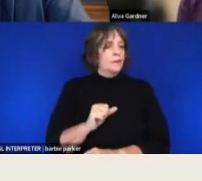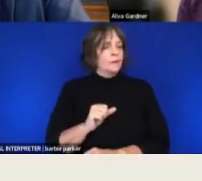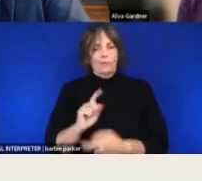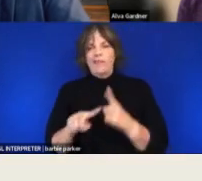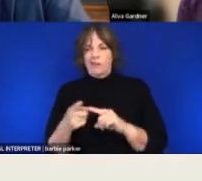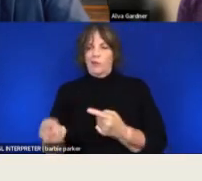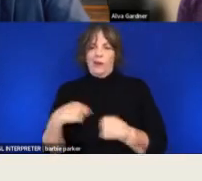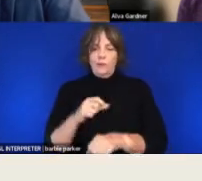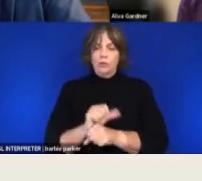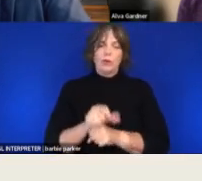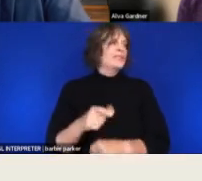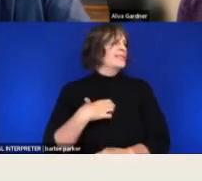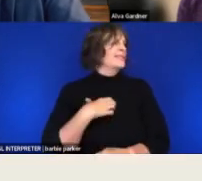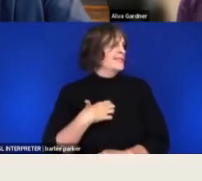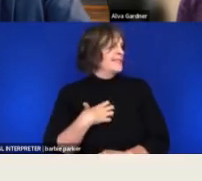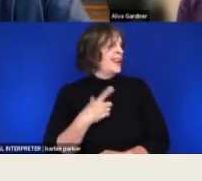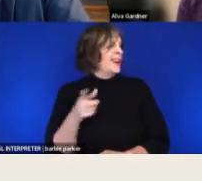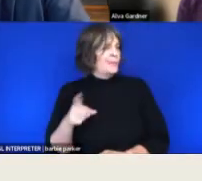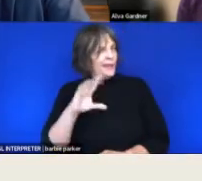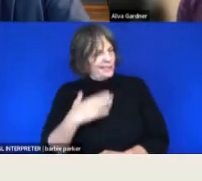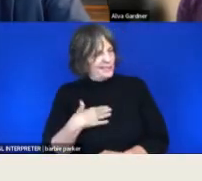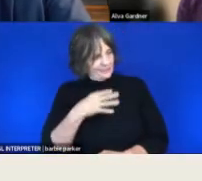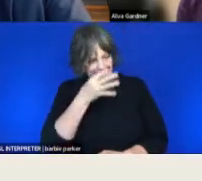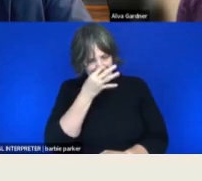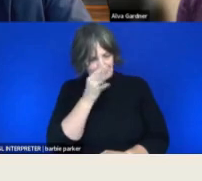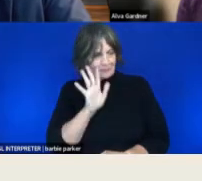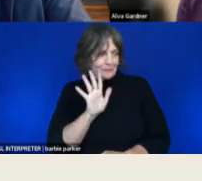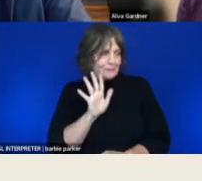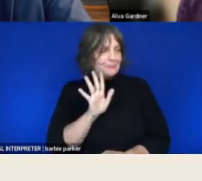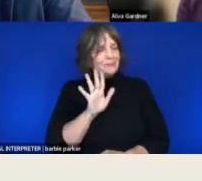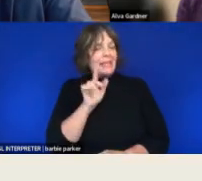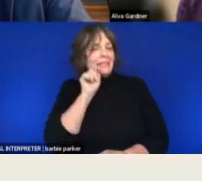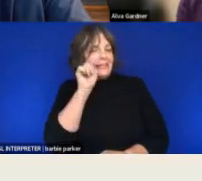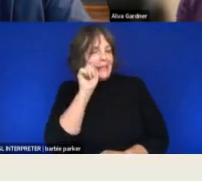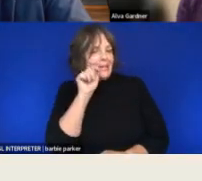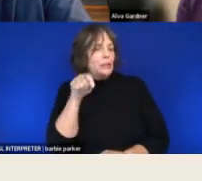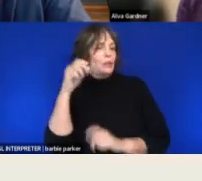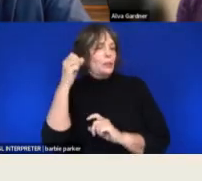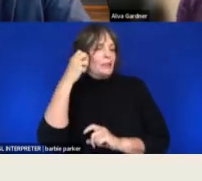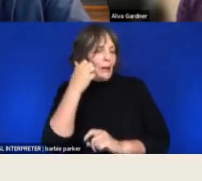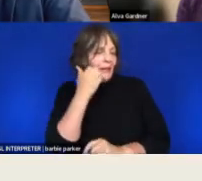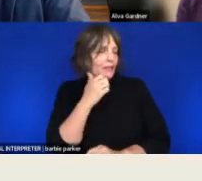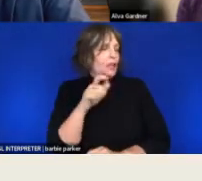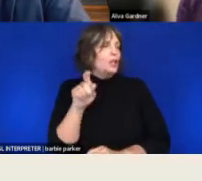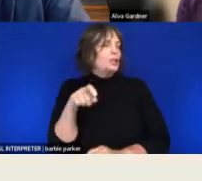son wasn't smelling too good. You know, teenage years, should be taking a shower every day, should be wearing deodorant,